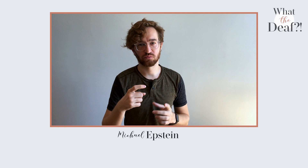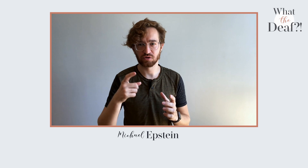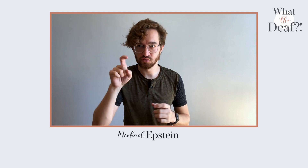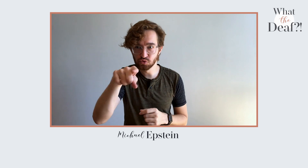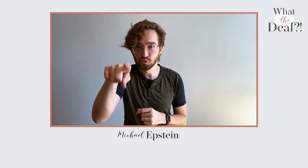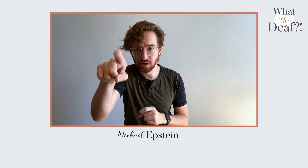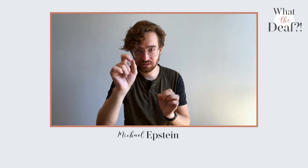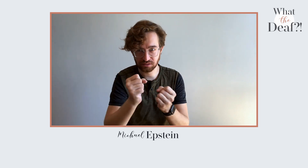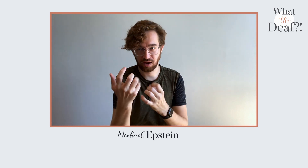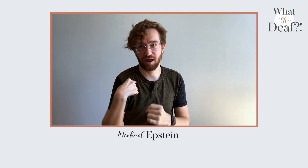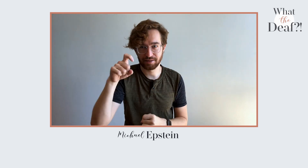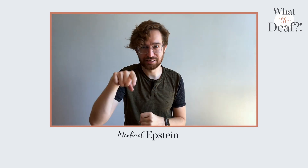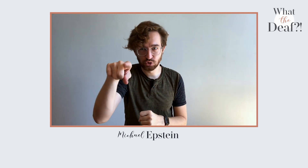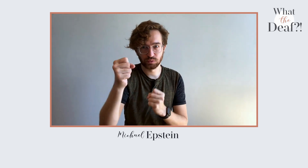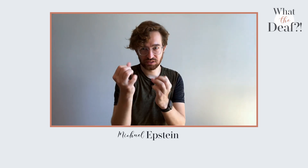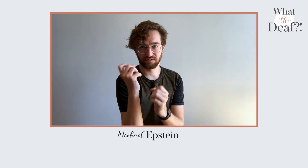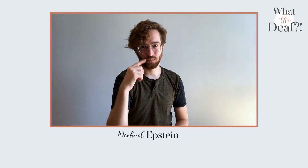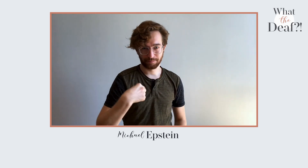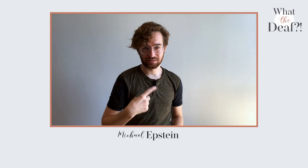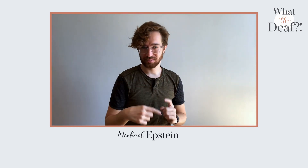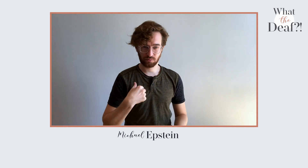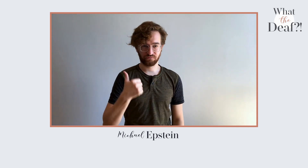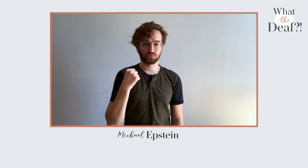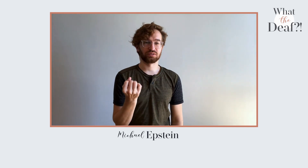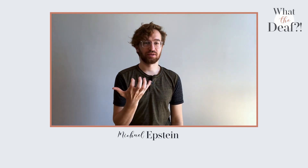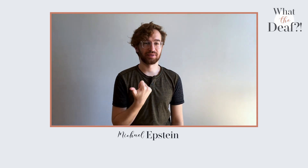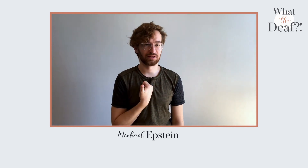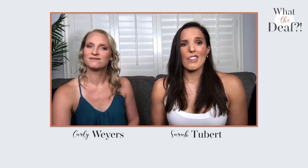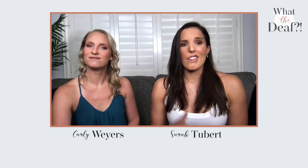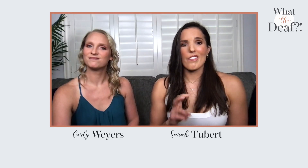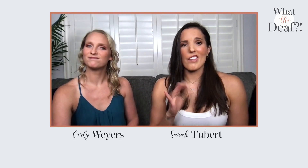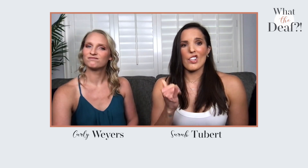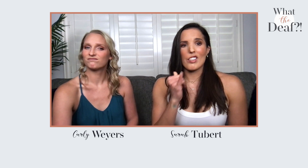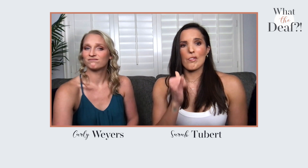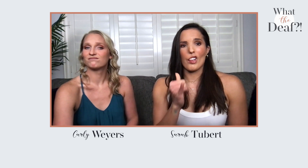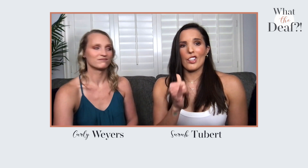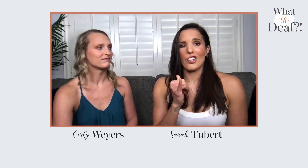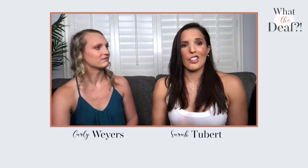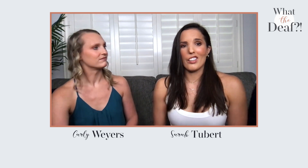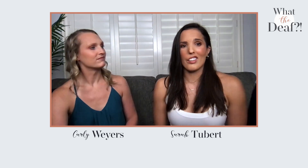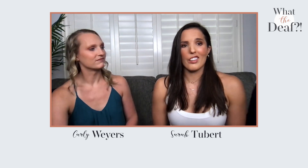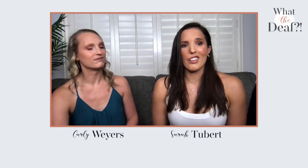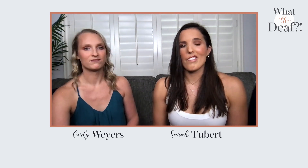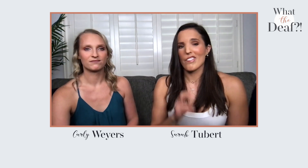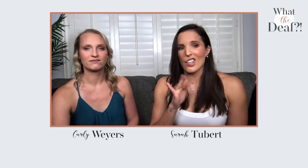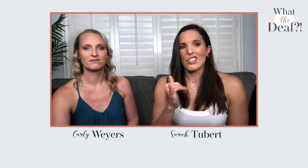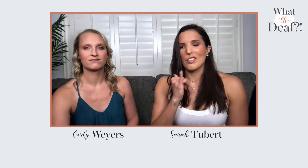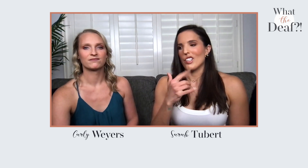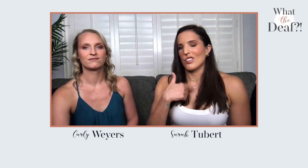"You have to sign, I need you to sign". They would sign to me and I would refuse to sign back. Yeah, I'm very similar, very similar in my upbringing.